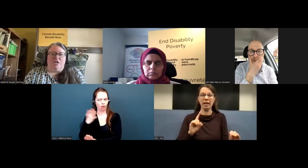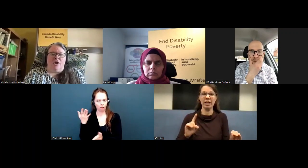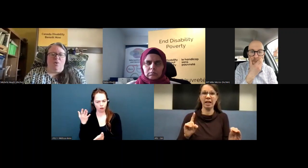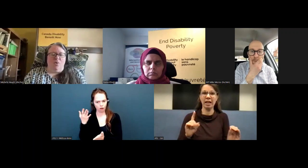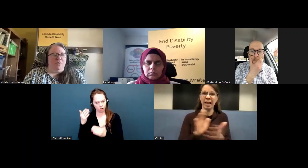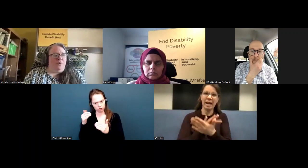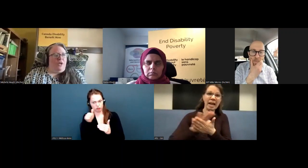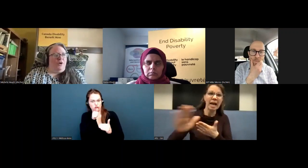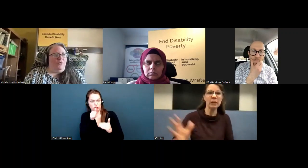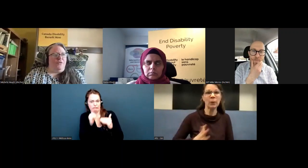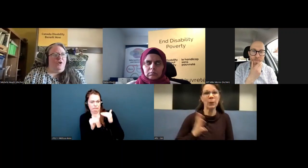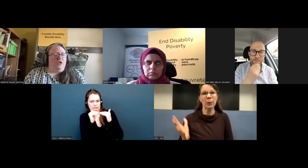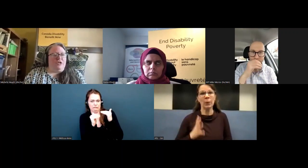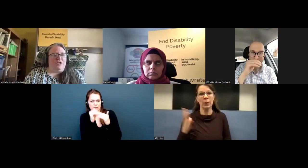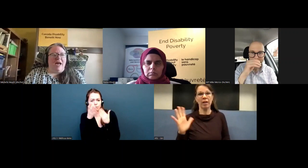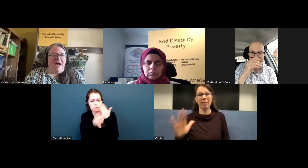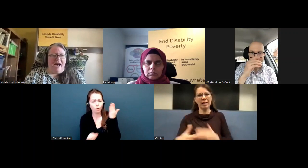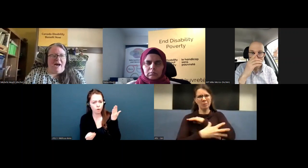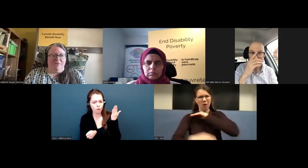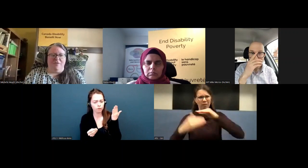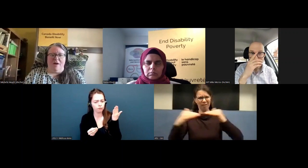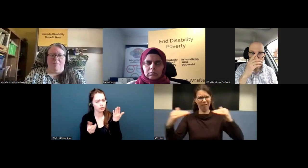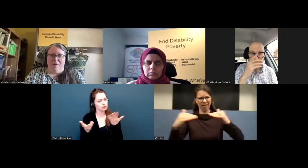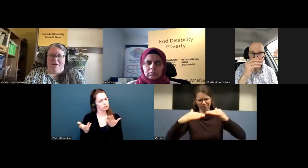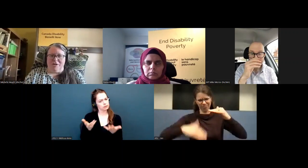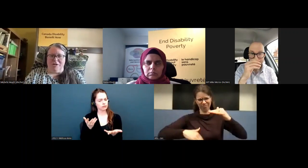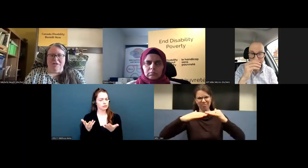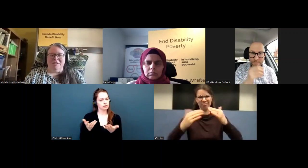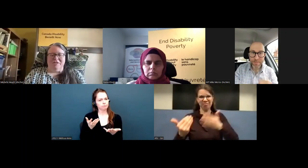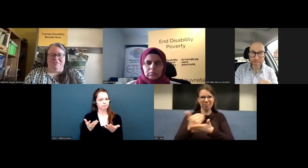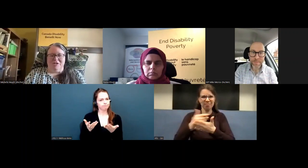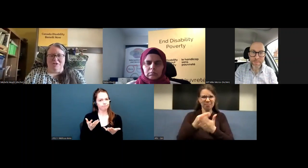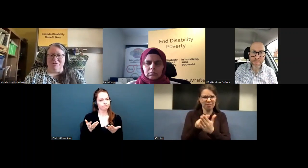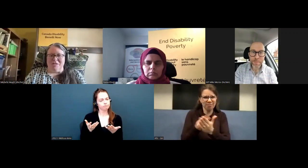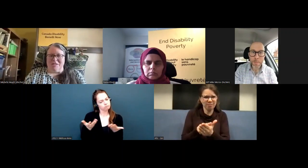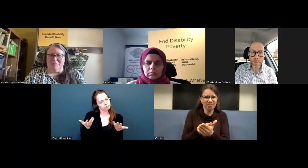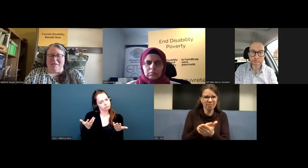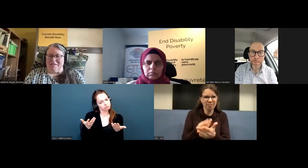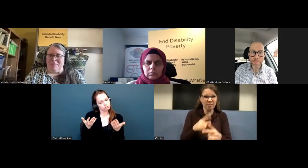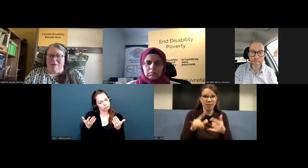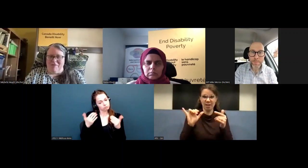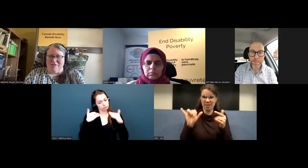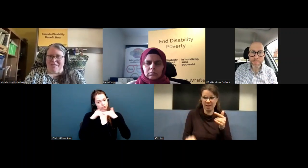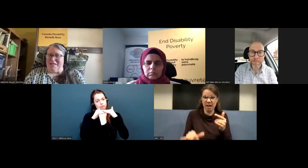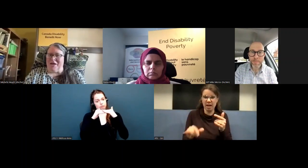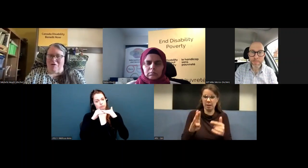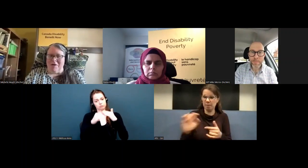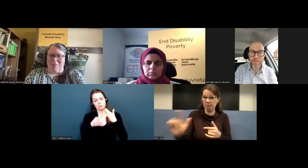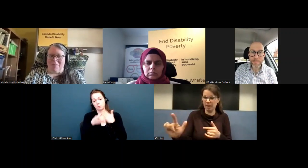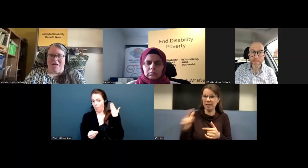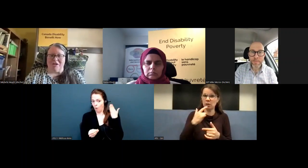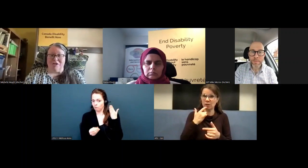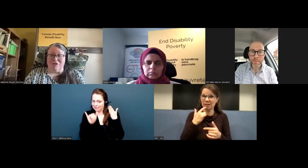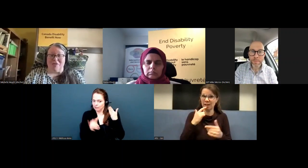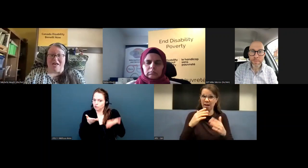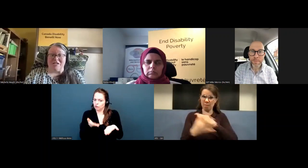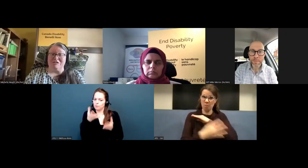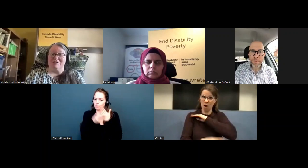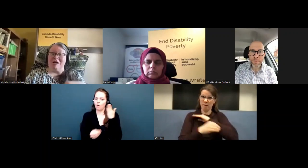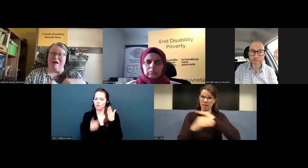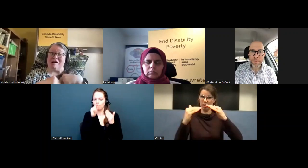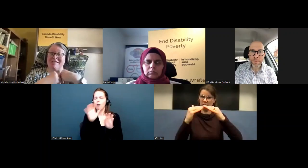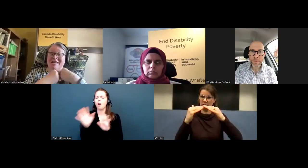SO FOR US TO HAVE A BILL TO REDUCE DISABILITY POVERTY, THE ONLY WAY IT CAN DO THAT START